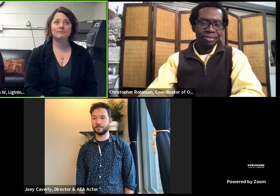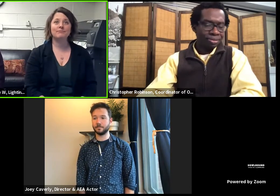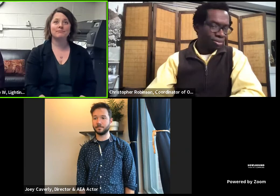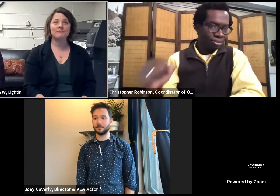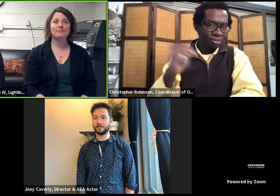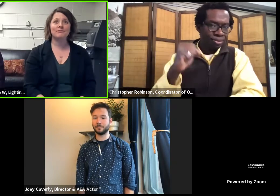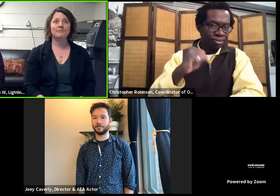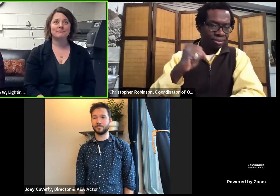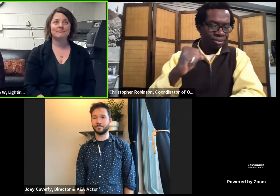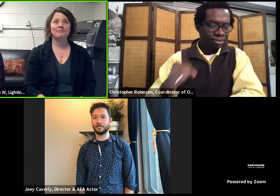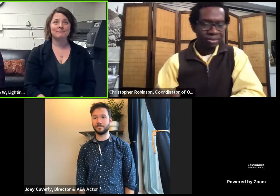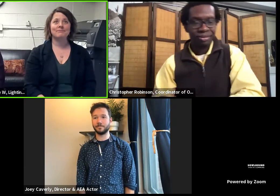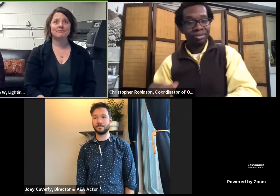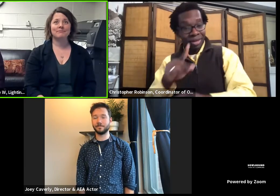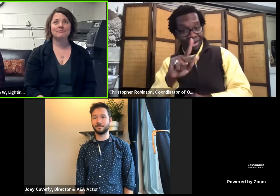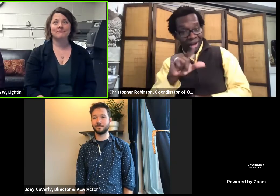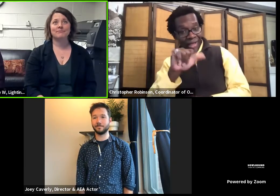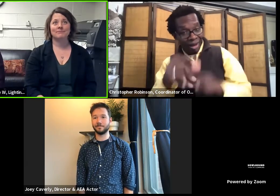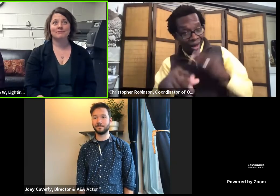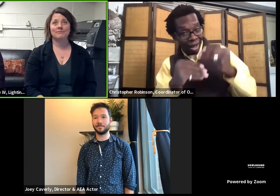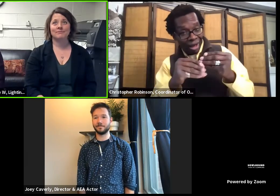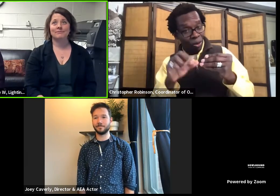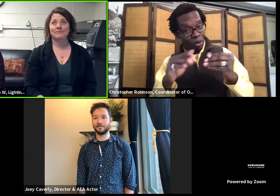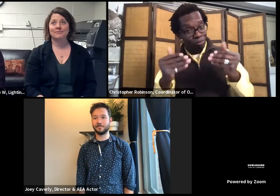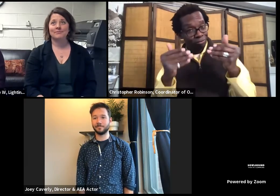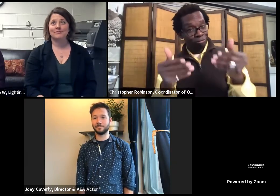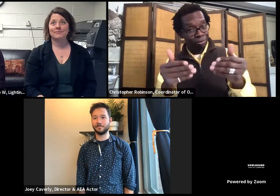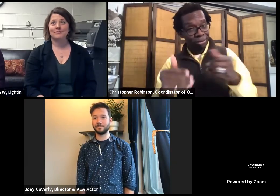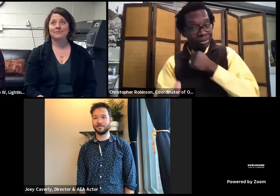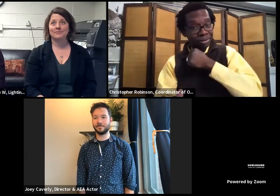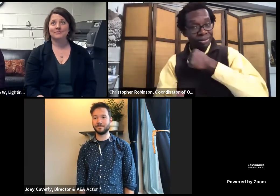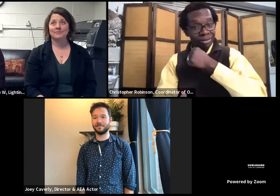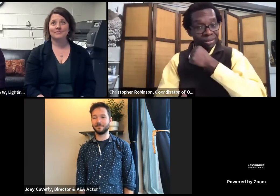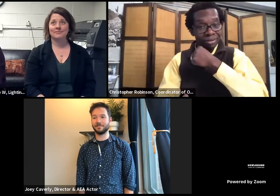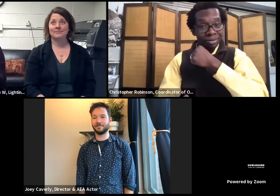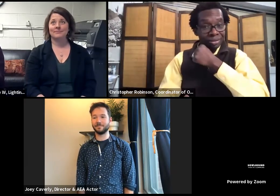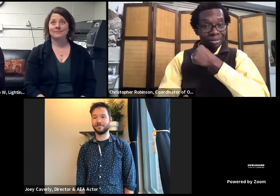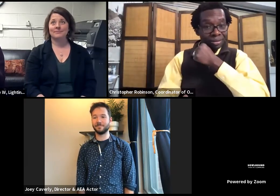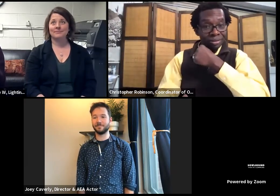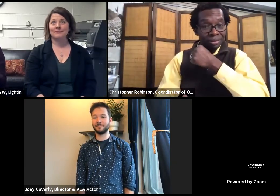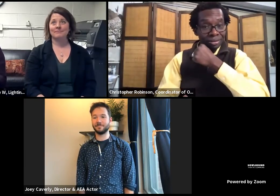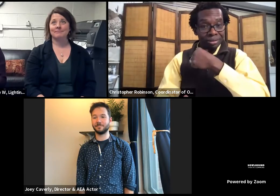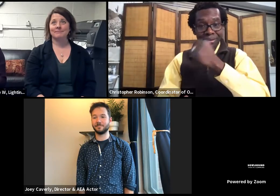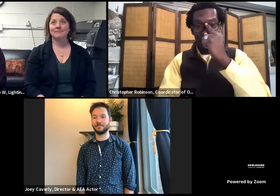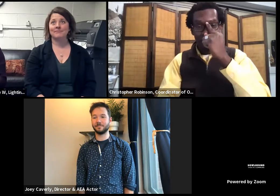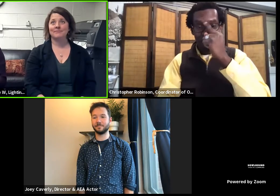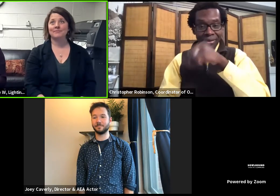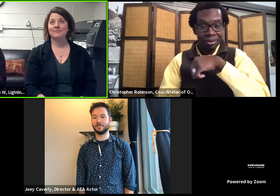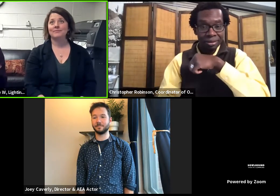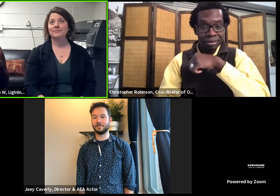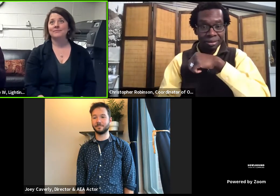so it's just another aspect of working with deaf artists. Oh, I agree. Kala, did you have something to add? Yeah, this is Kala.